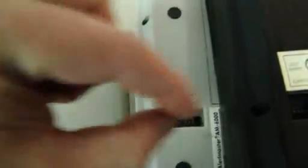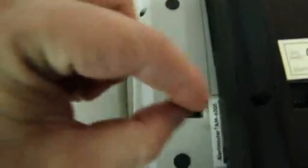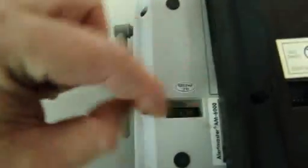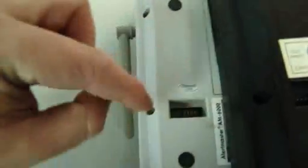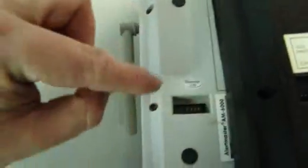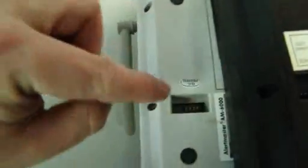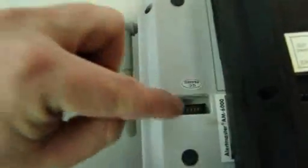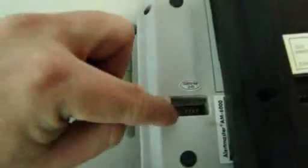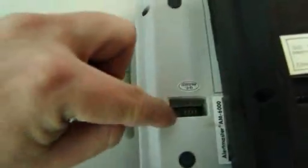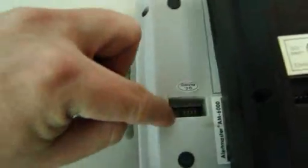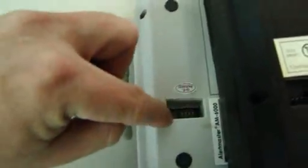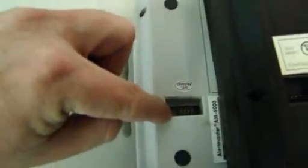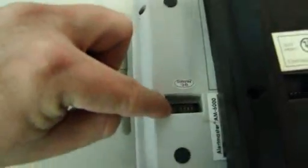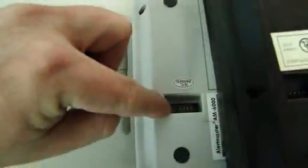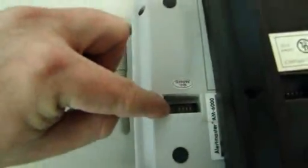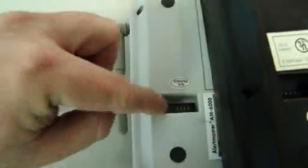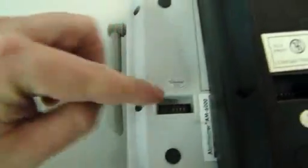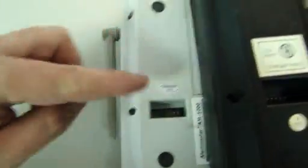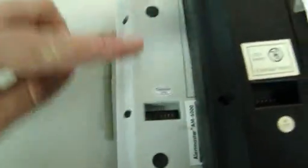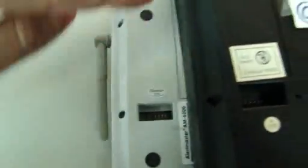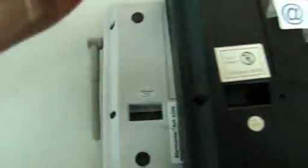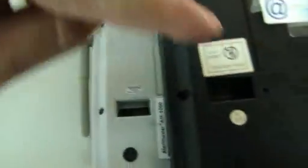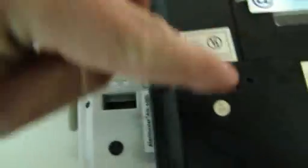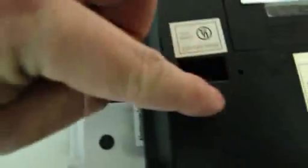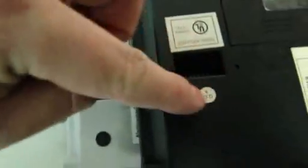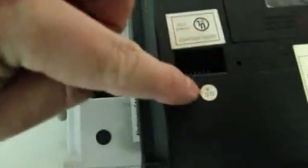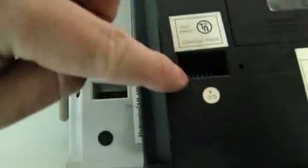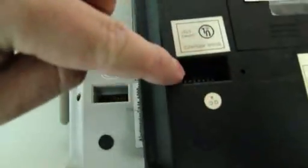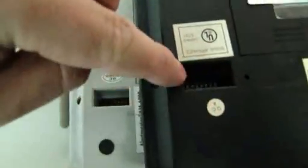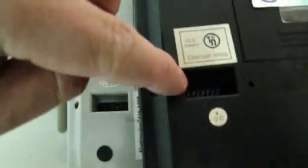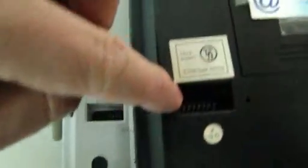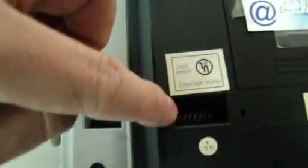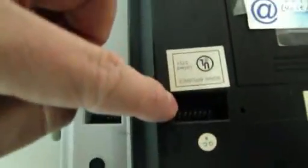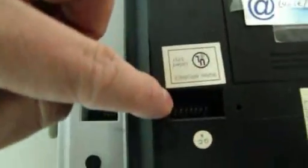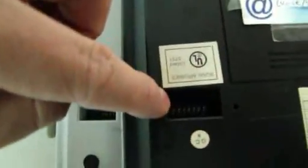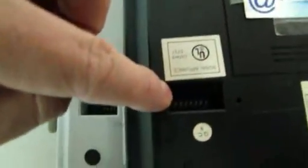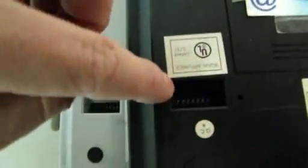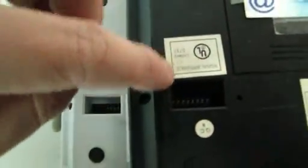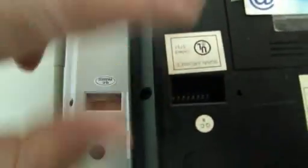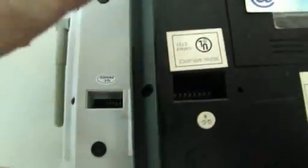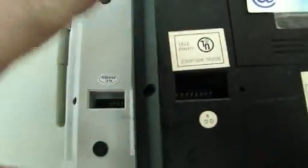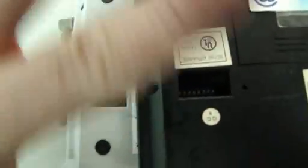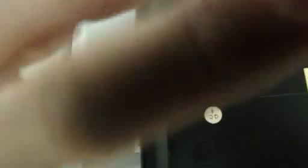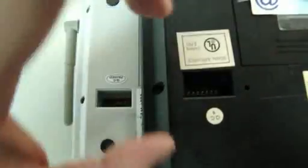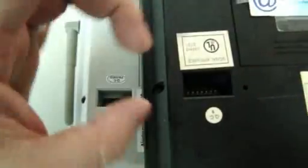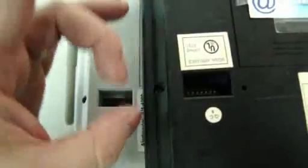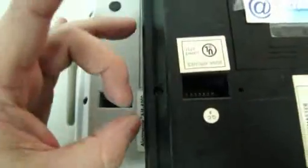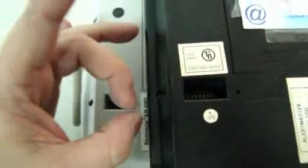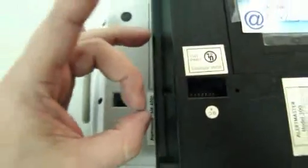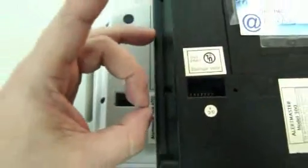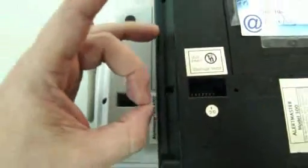4 switches (what) switches now look over here